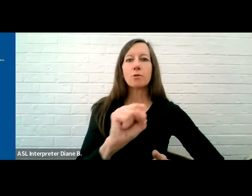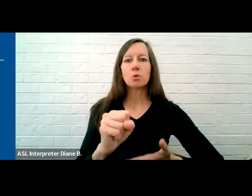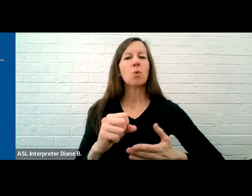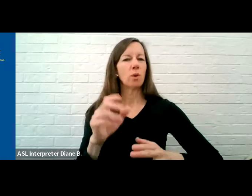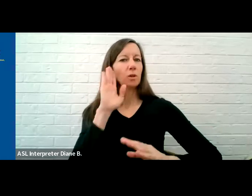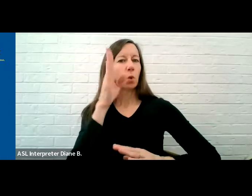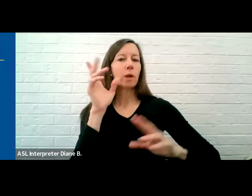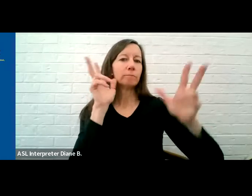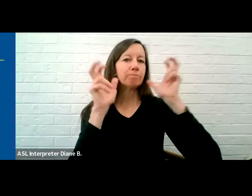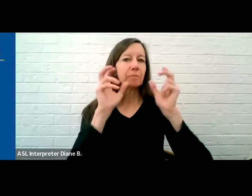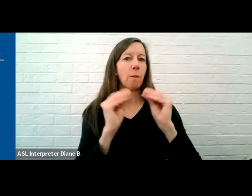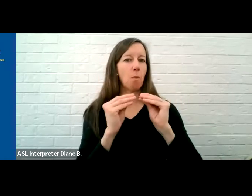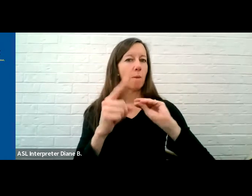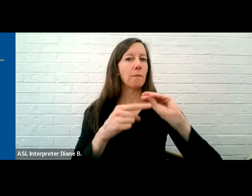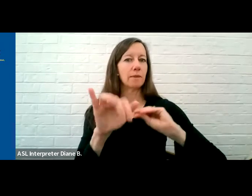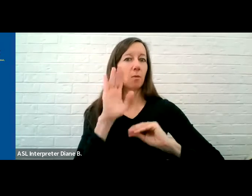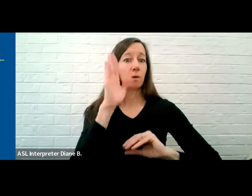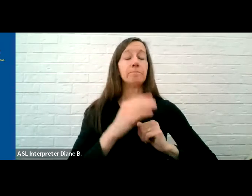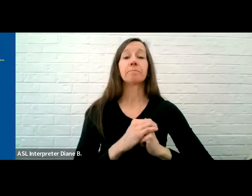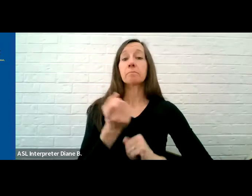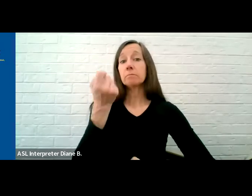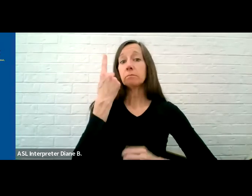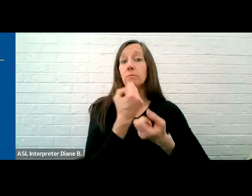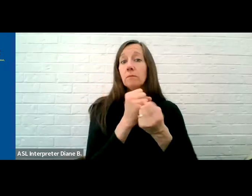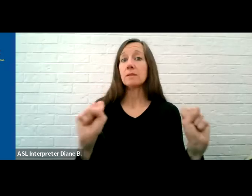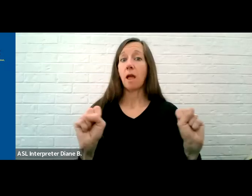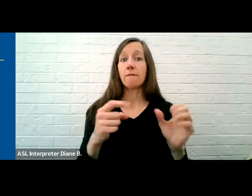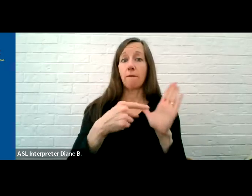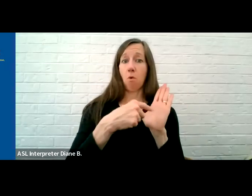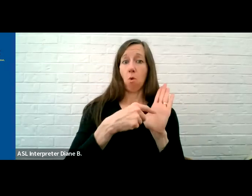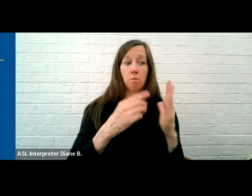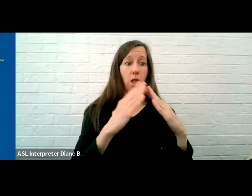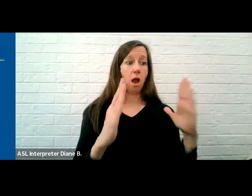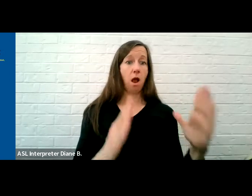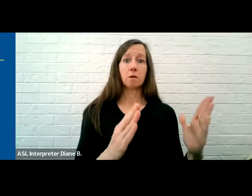Safe affordable housing is a necessity for everyone without a decent place to live.